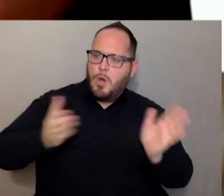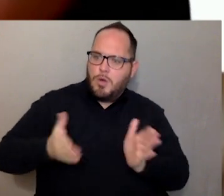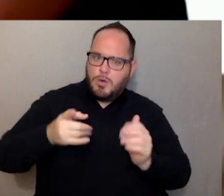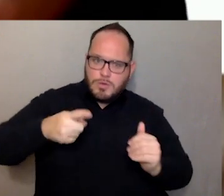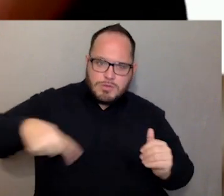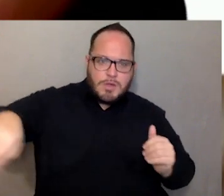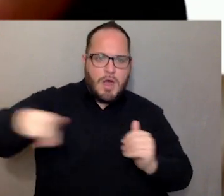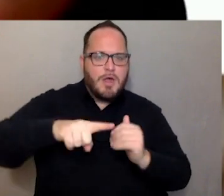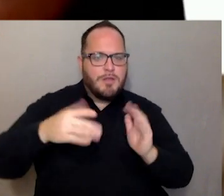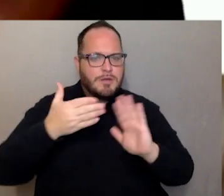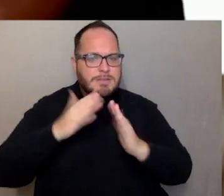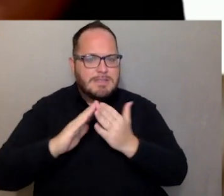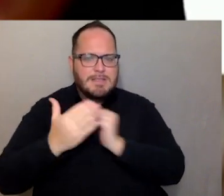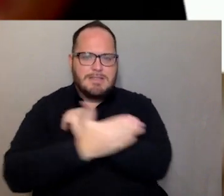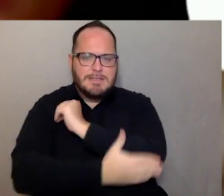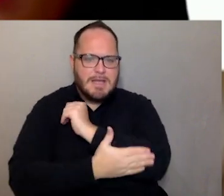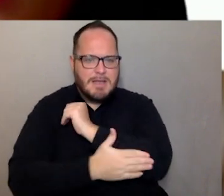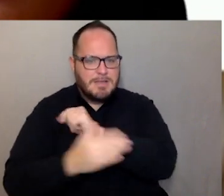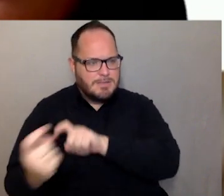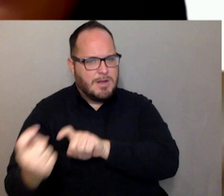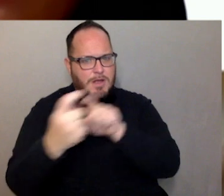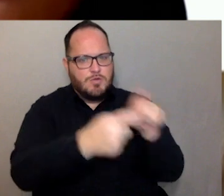OTHER COUNTIES TO ALSO CONTRIBUTE TO THIS FUND.